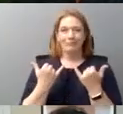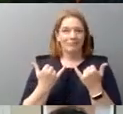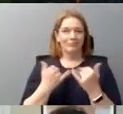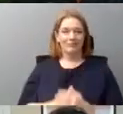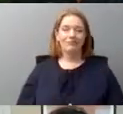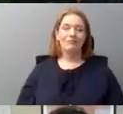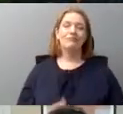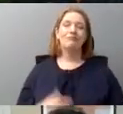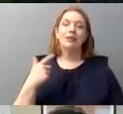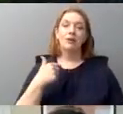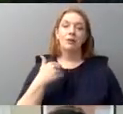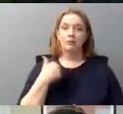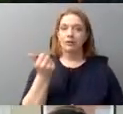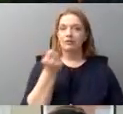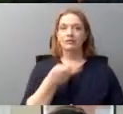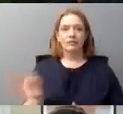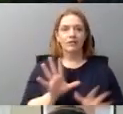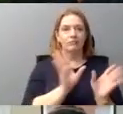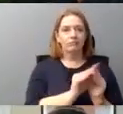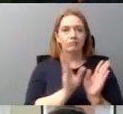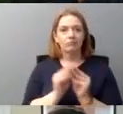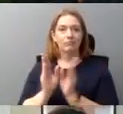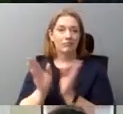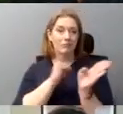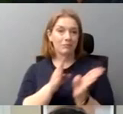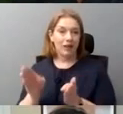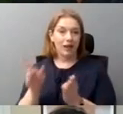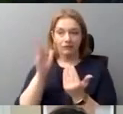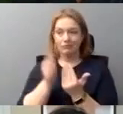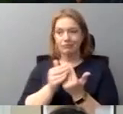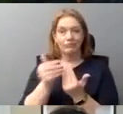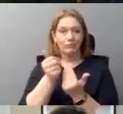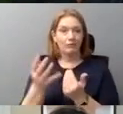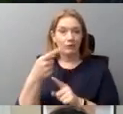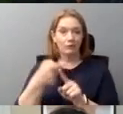of programs planned for you over the coming months, with tonight being our second stop